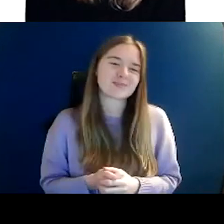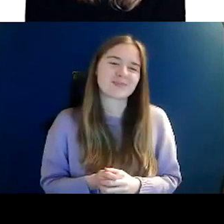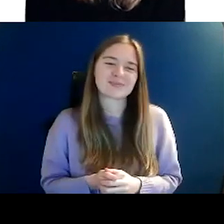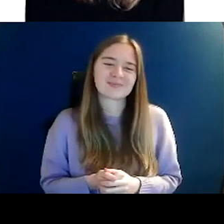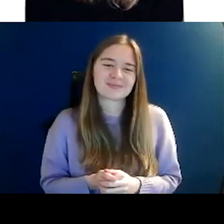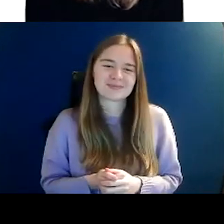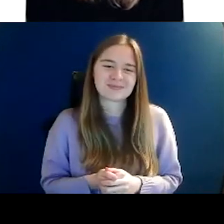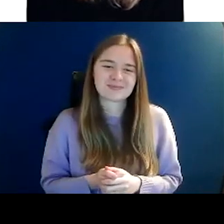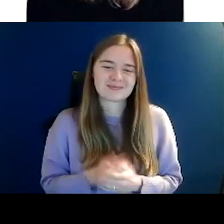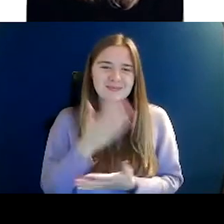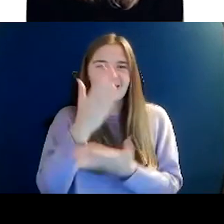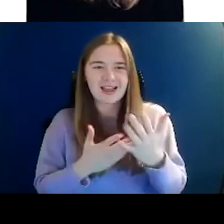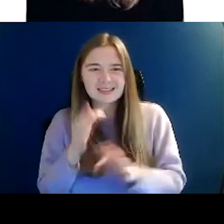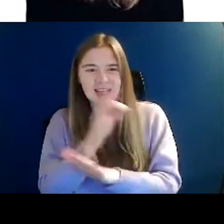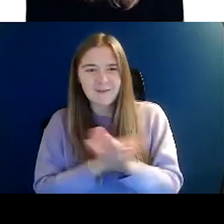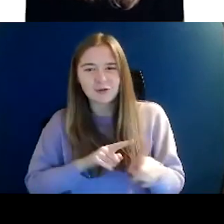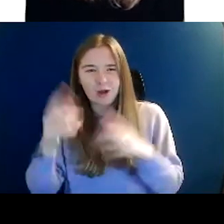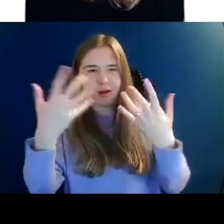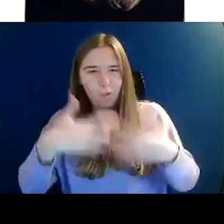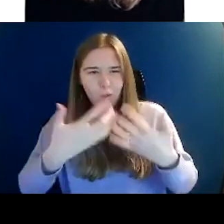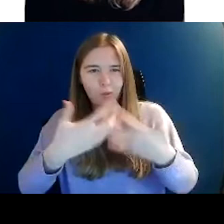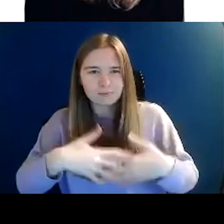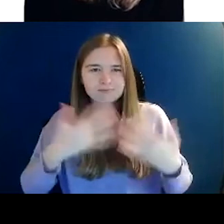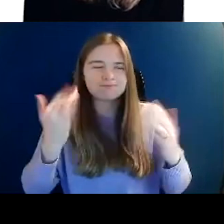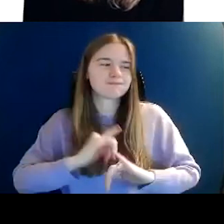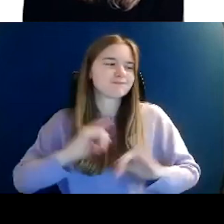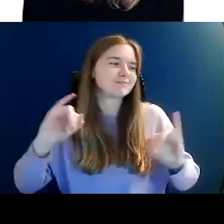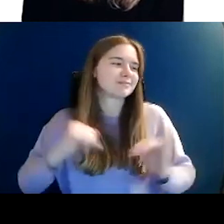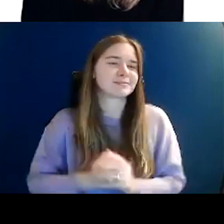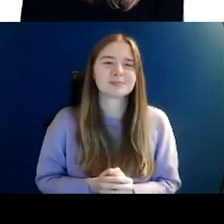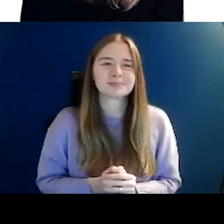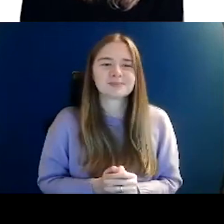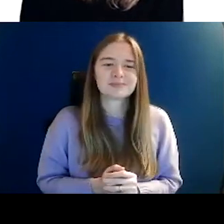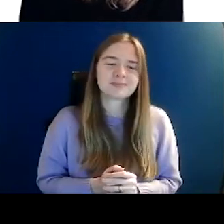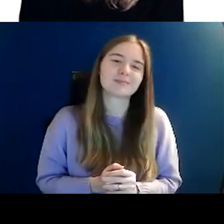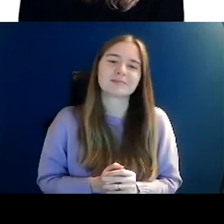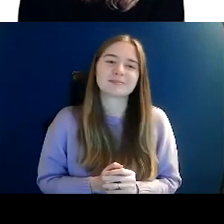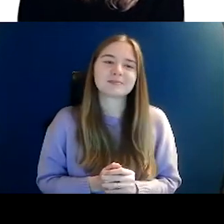Last half hour trying to get back on. So Amy did your spot,